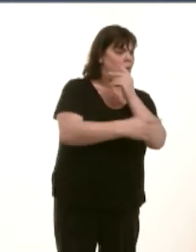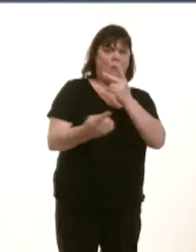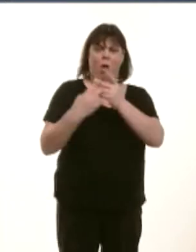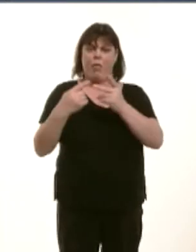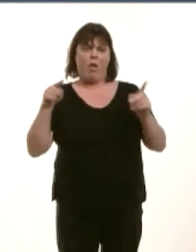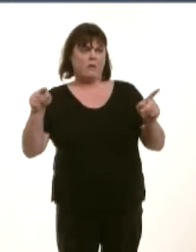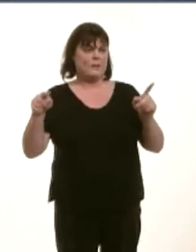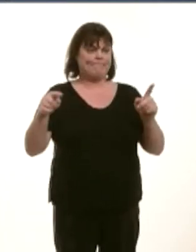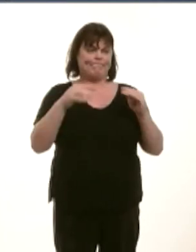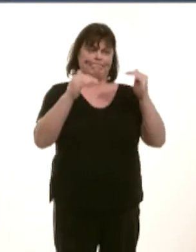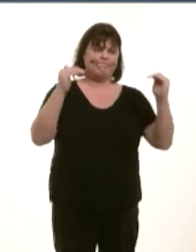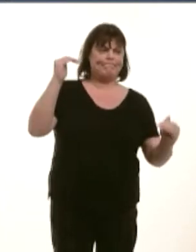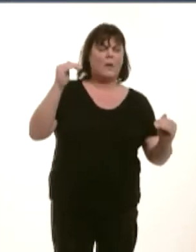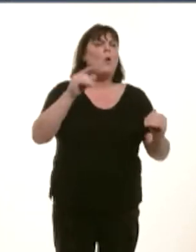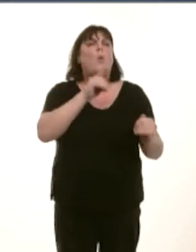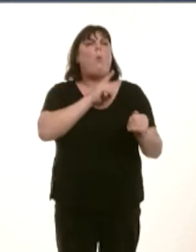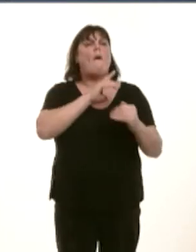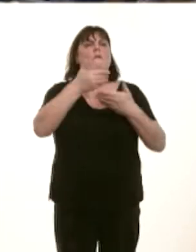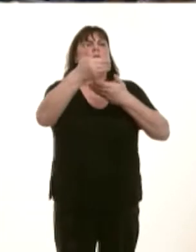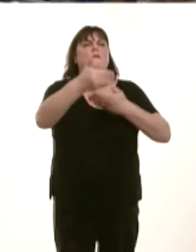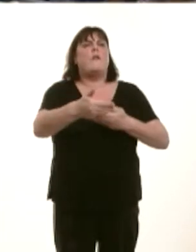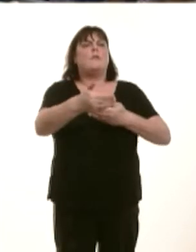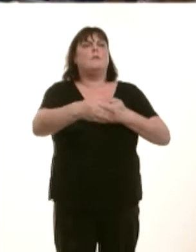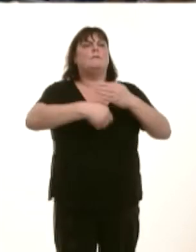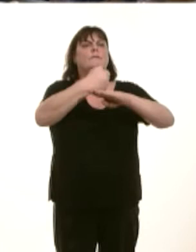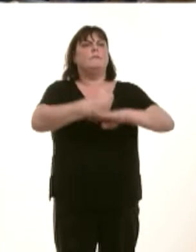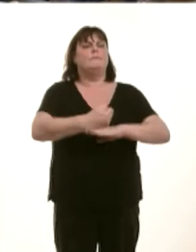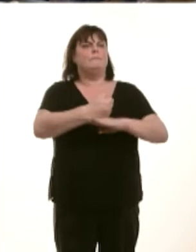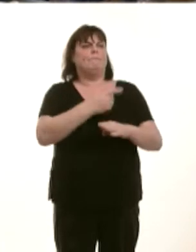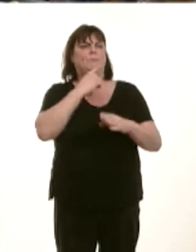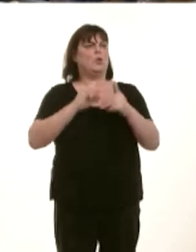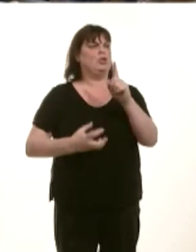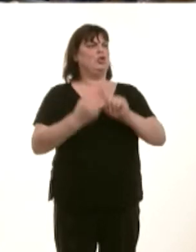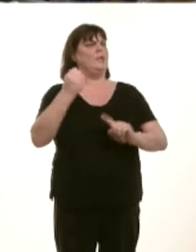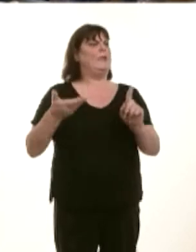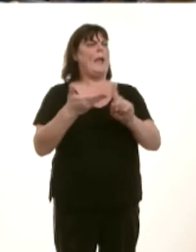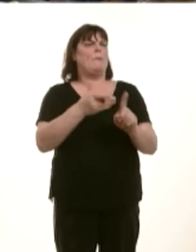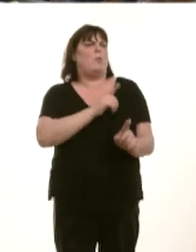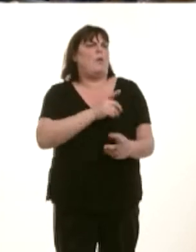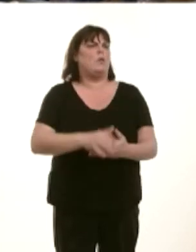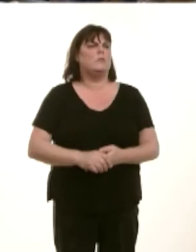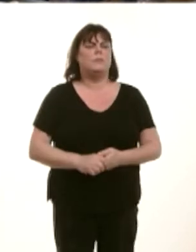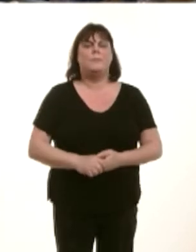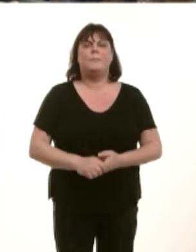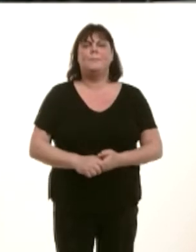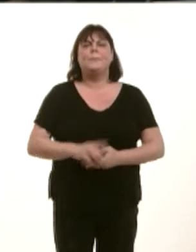the foundation phase not achieved its framework aims? Carwyn Jones: Well, the foundation phase, of course, is still fairly newóit has been